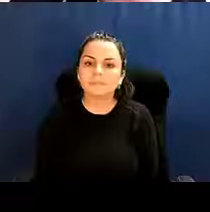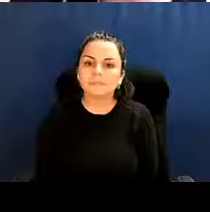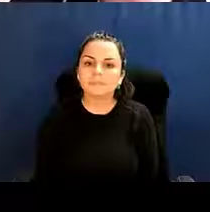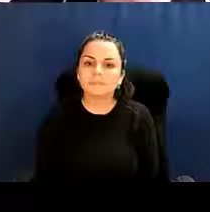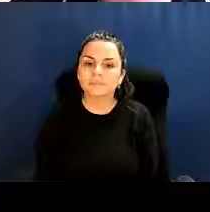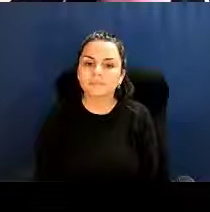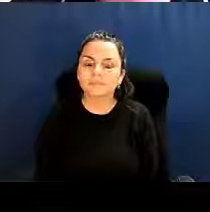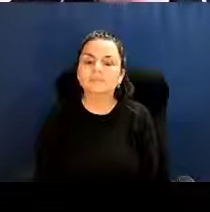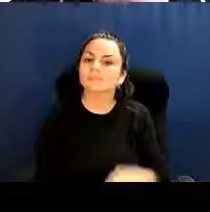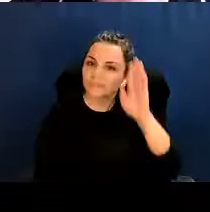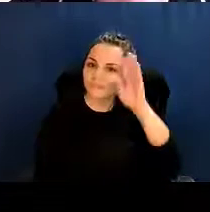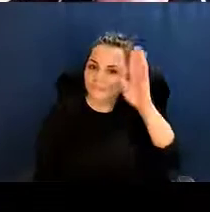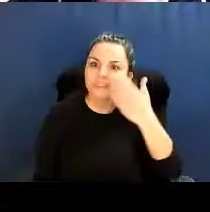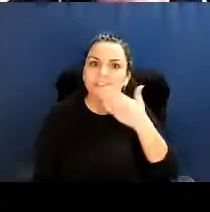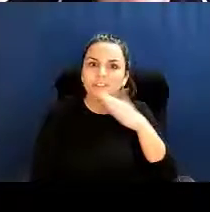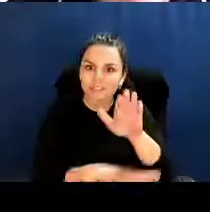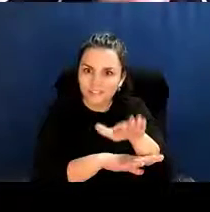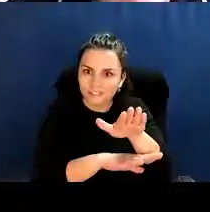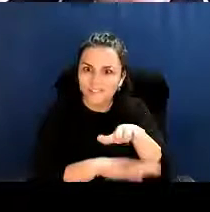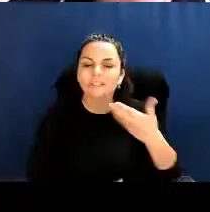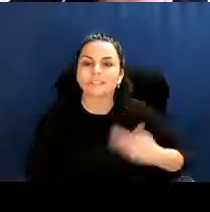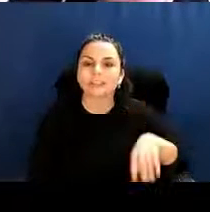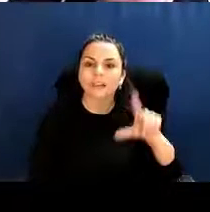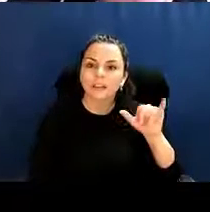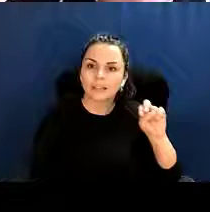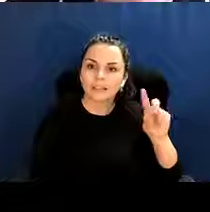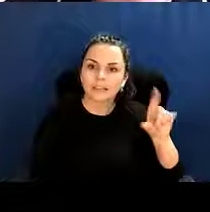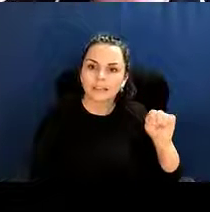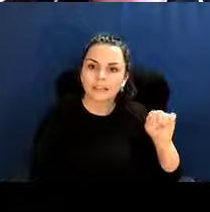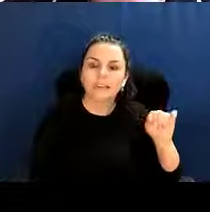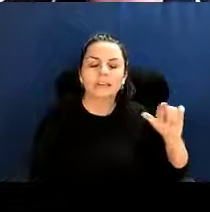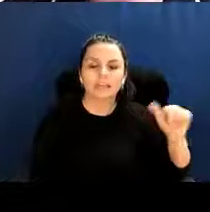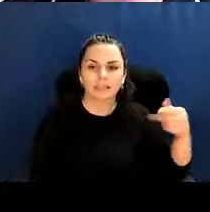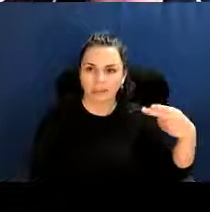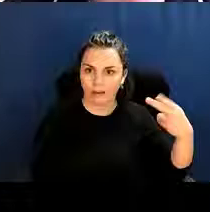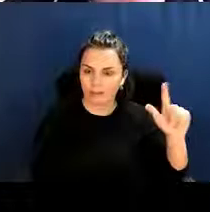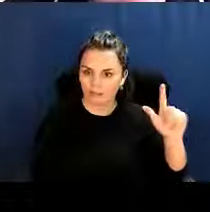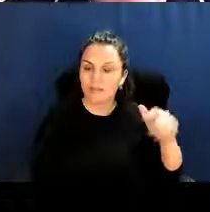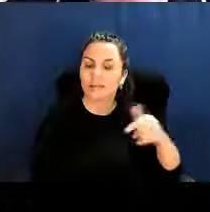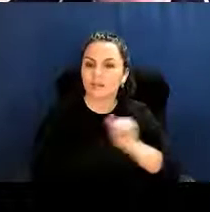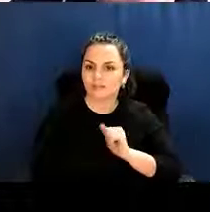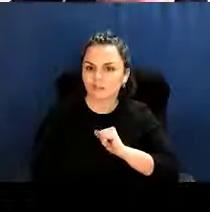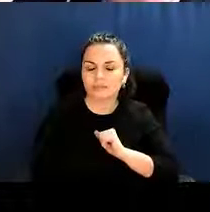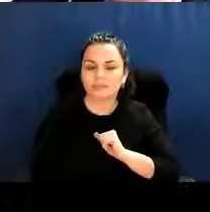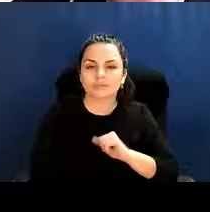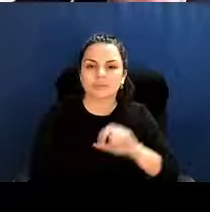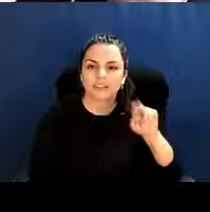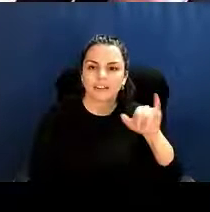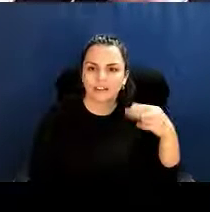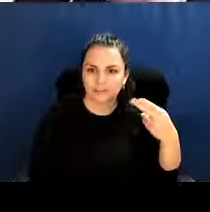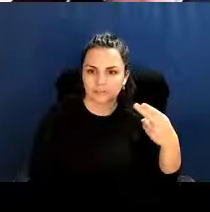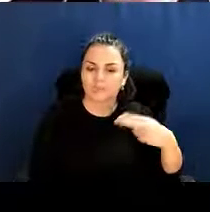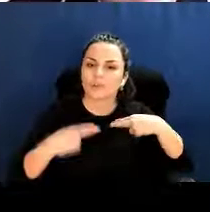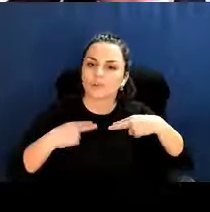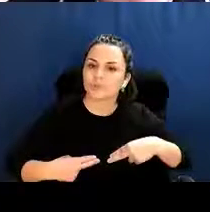Lyndi Lahl: Good afternoon. My name is Lyndi Lahl, and I am the NIH human subjects officer and moderator for this session.